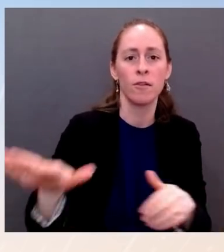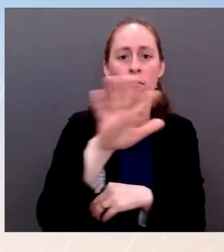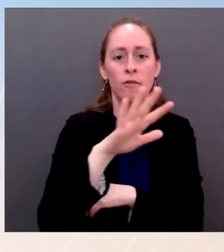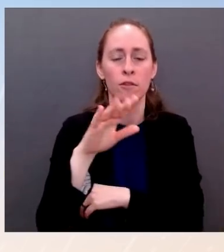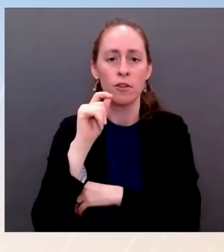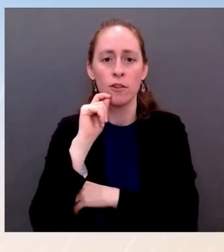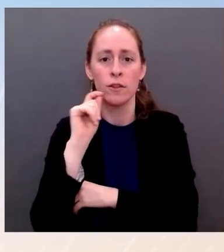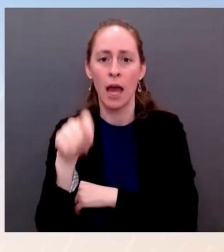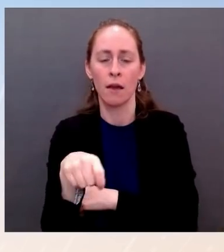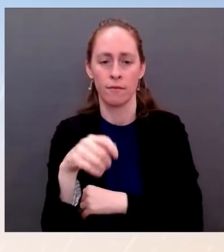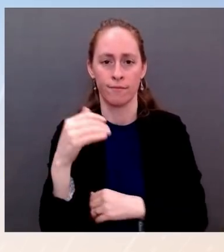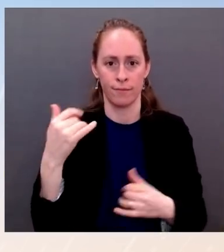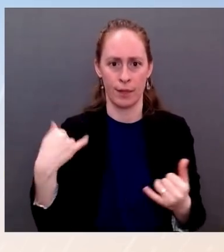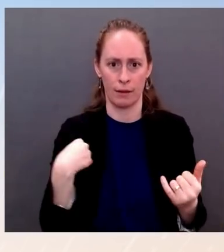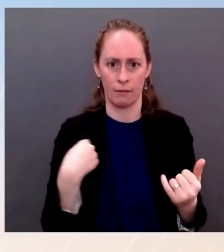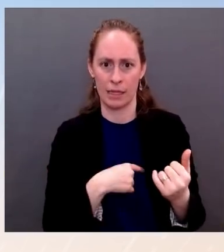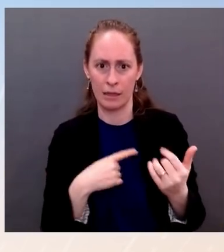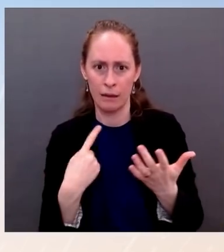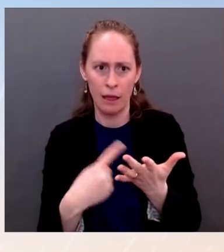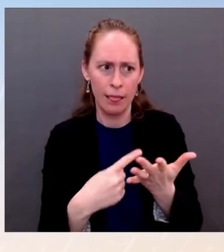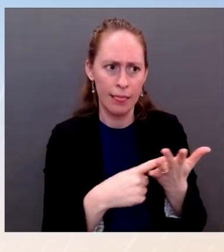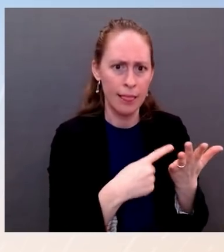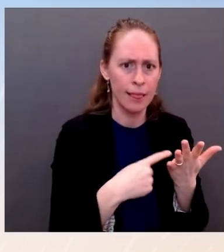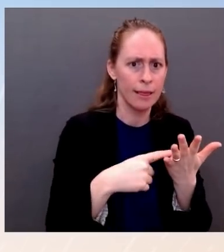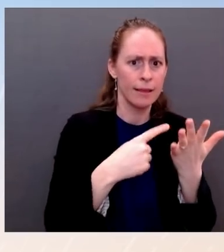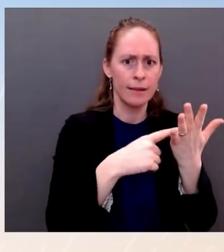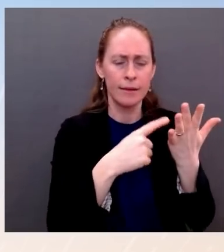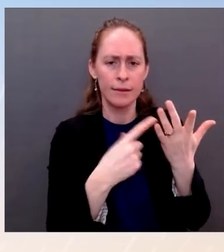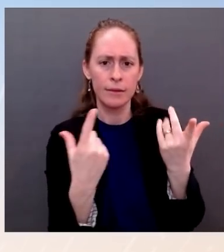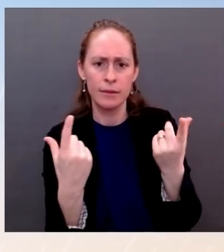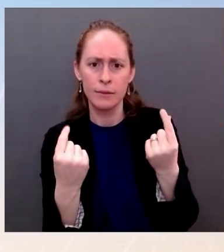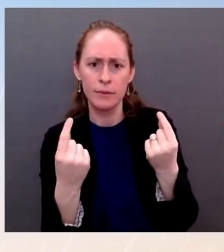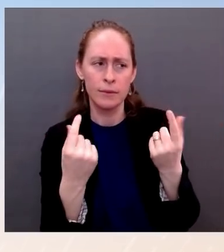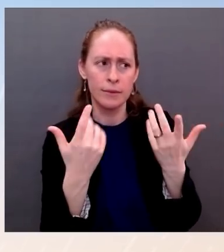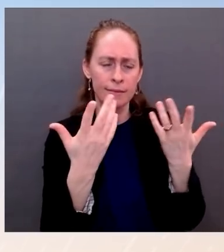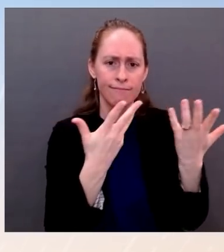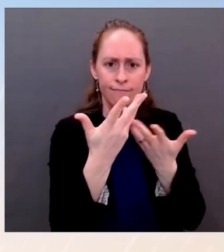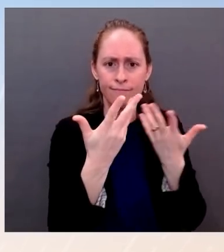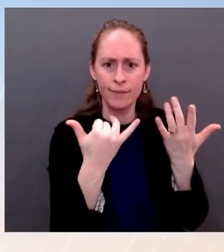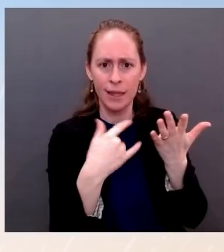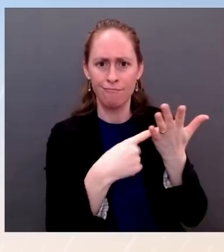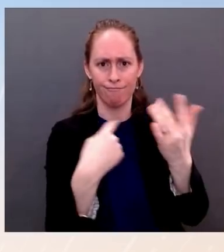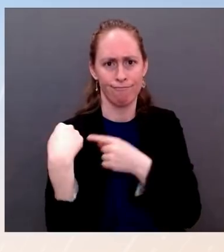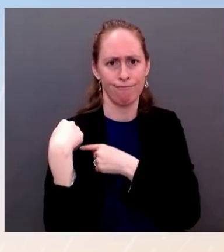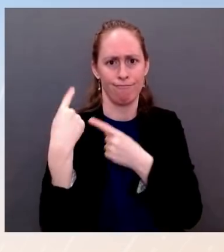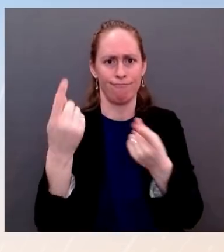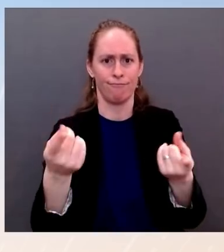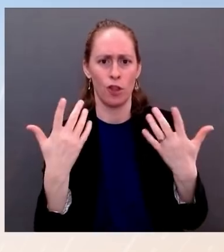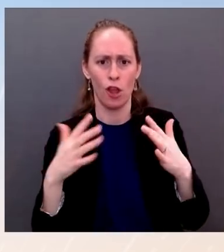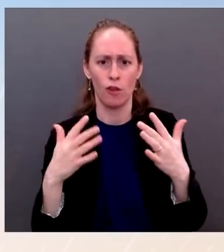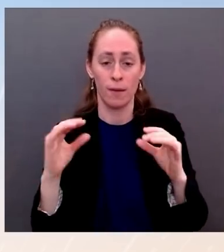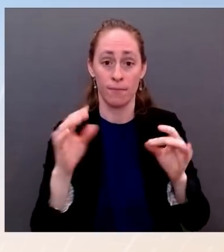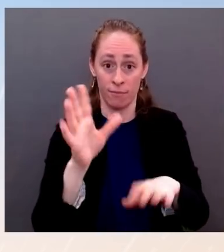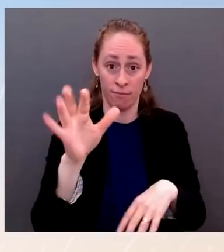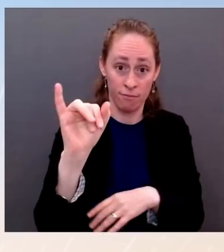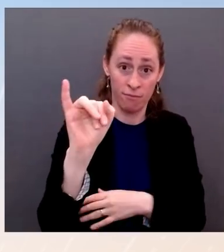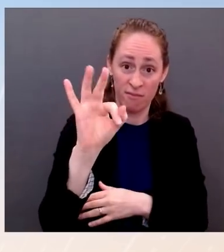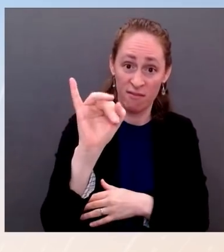We are firmly convinced that the Russians, should they decide to move forward with an invasion, are looking hard at the creation of a pretext --